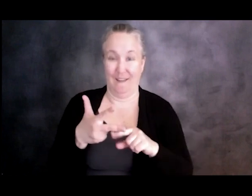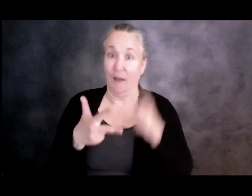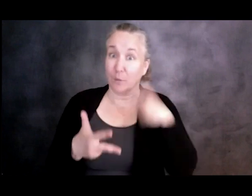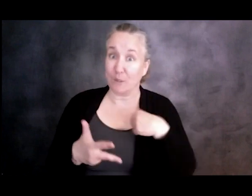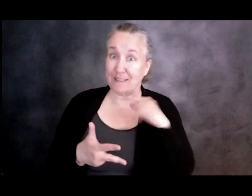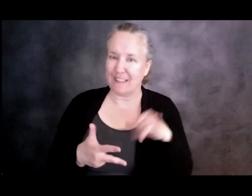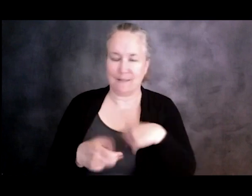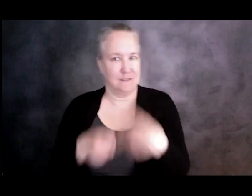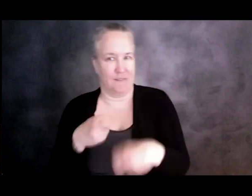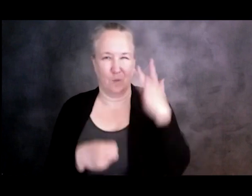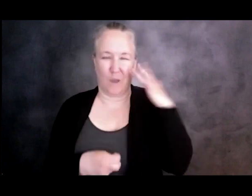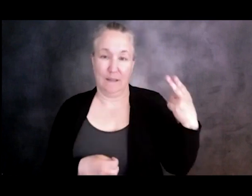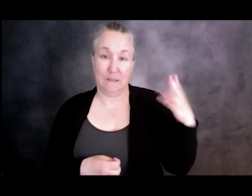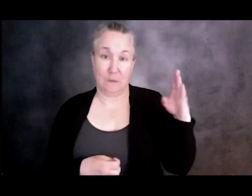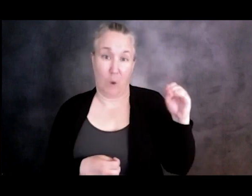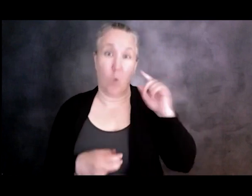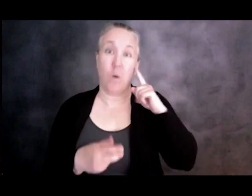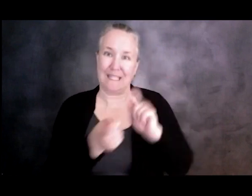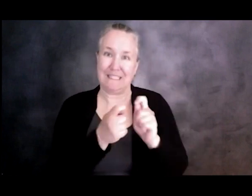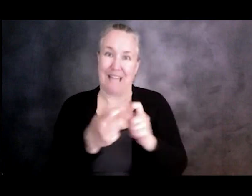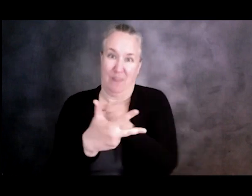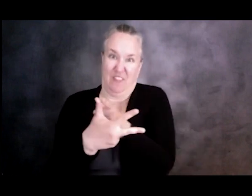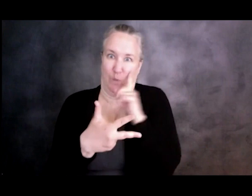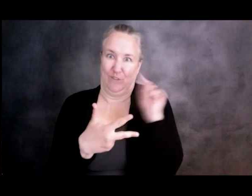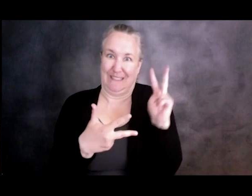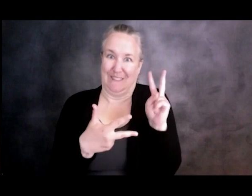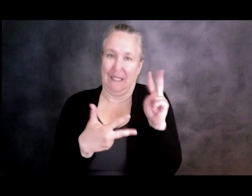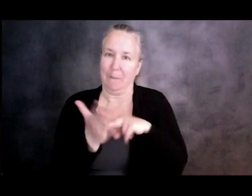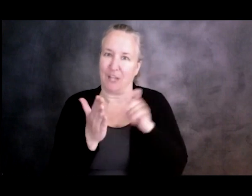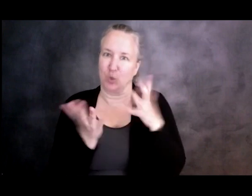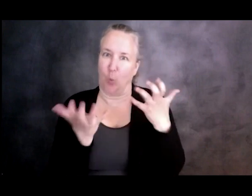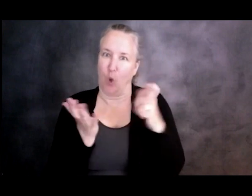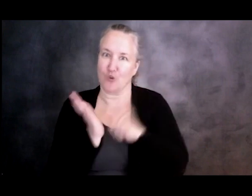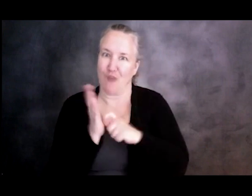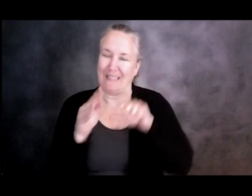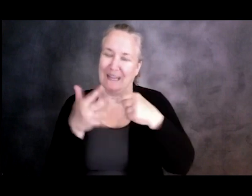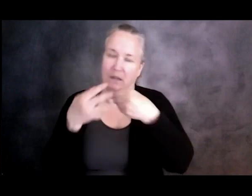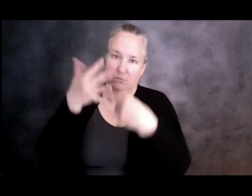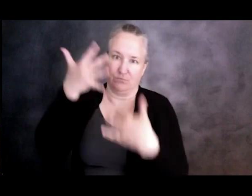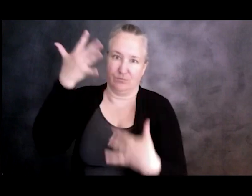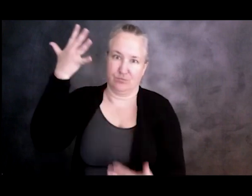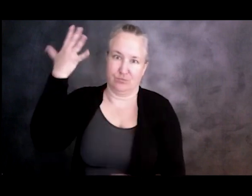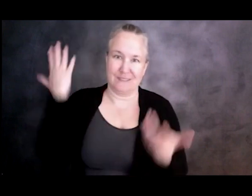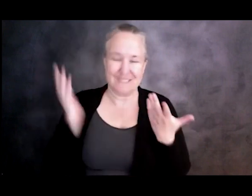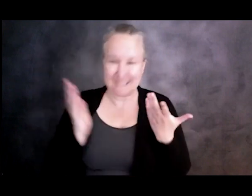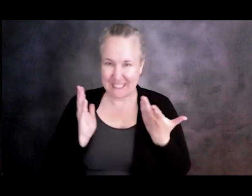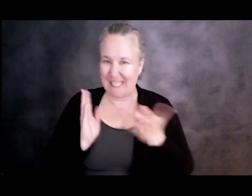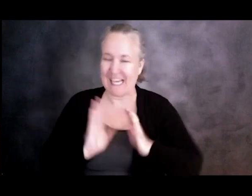because HBO is adapting The Sympathizer for TV. So I should want to write 10 novels so it just goes on forever. But it's going to be three.